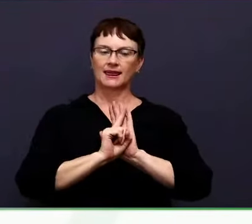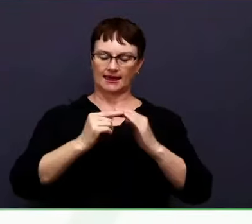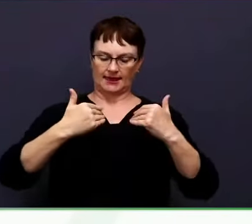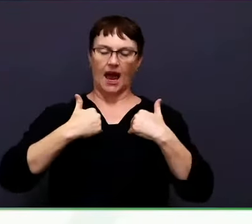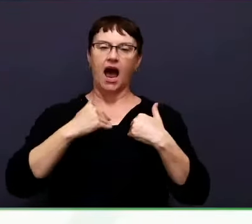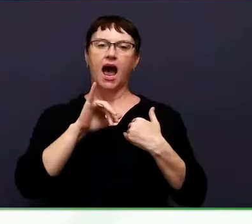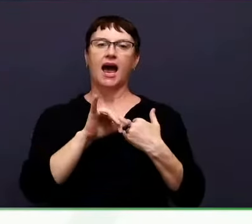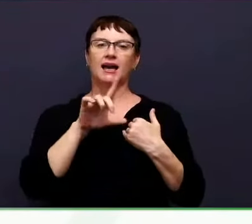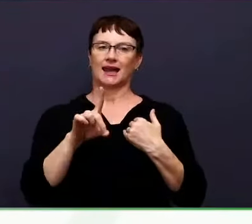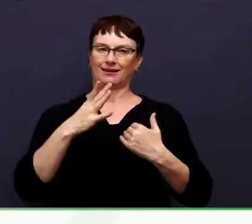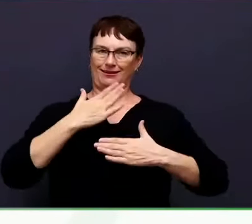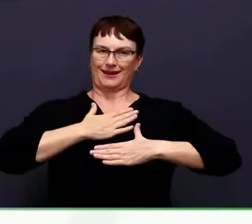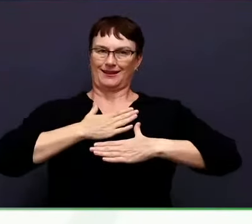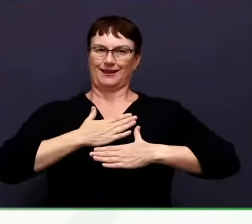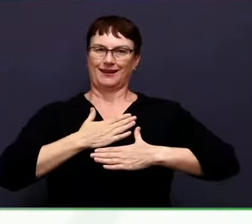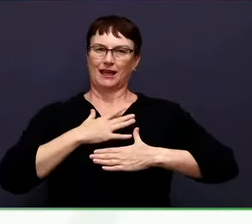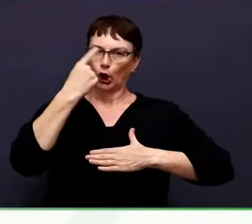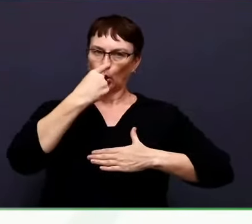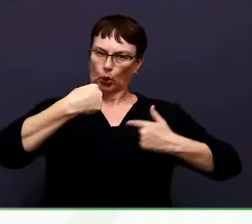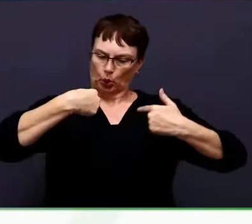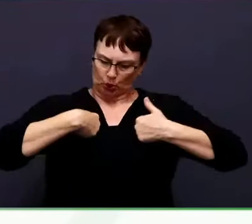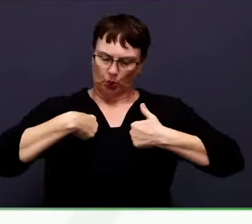Three, developing leadership skills.